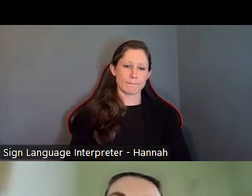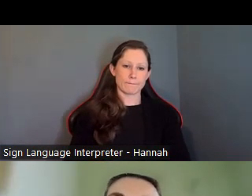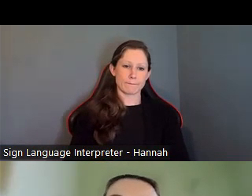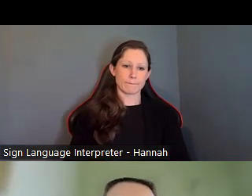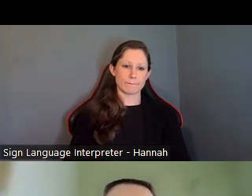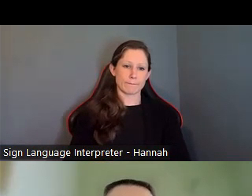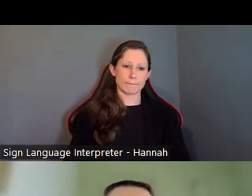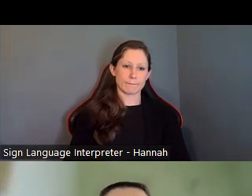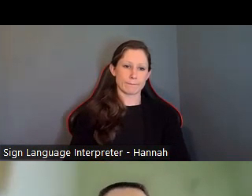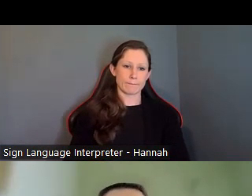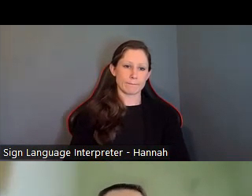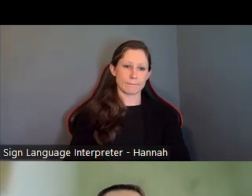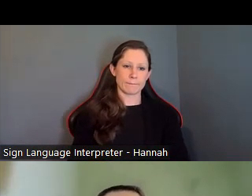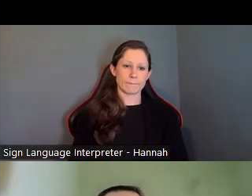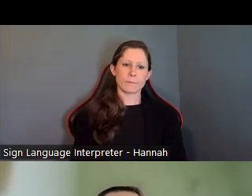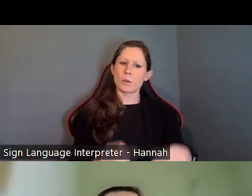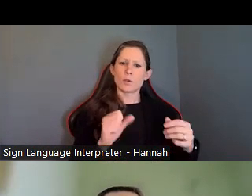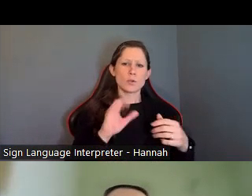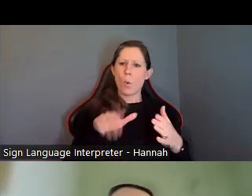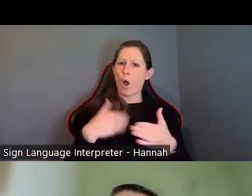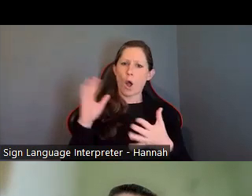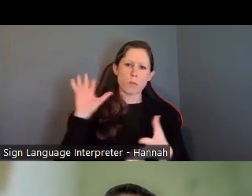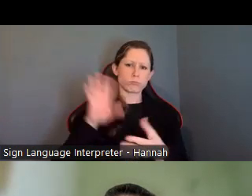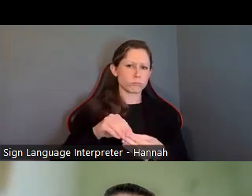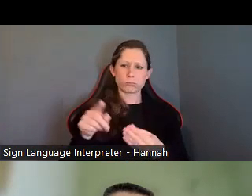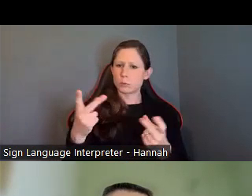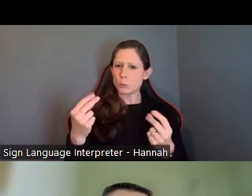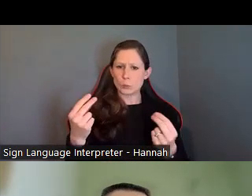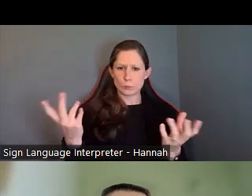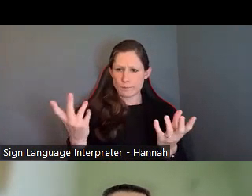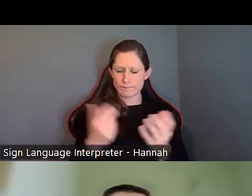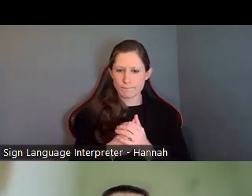So what do you do with all of this? Conveniently, the word equity